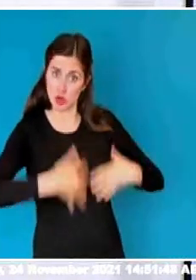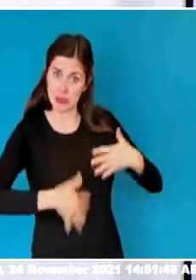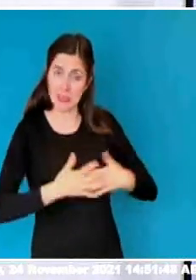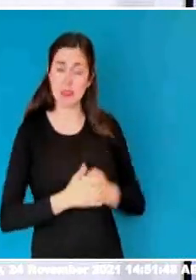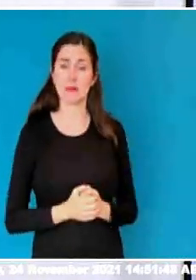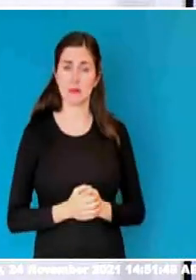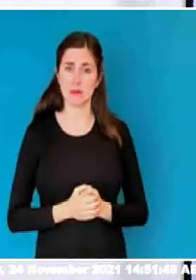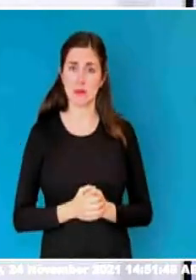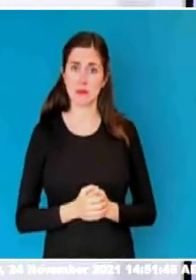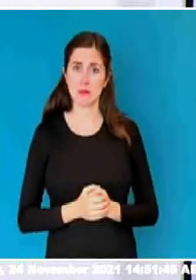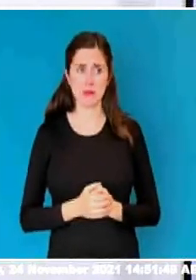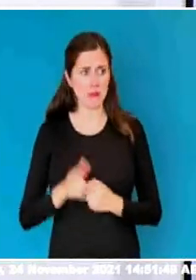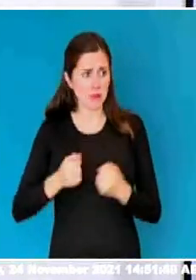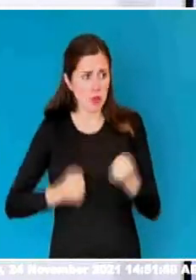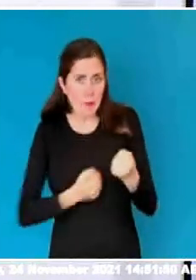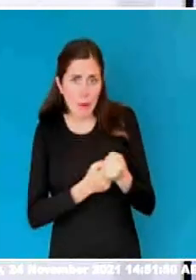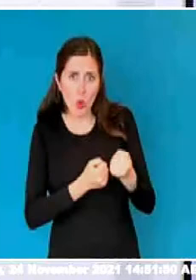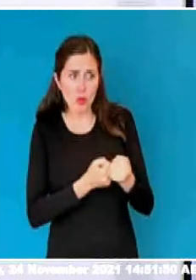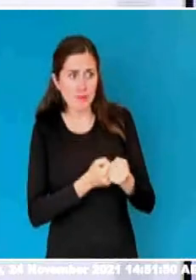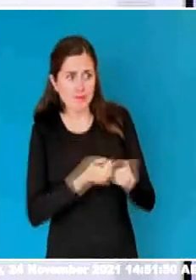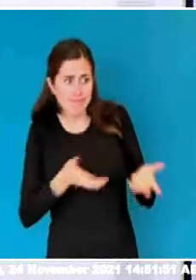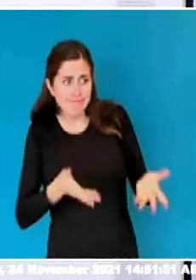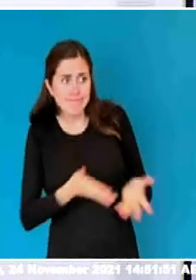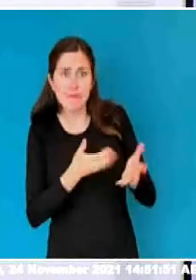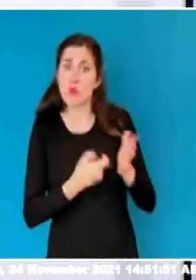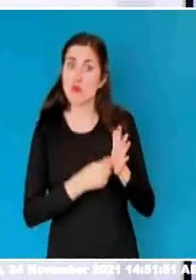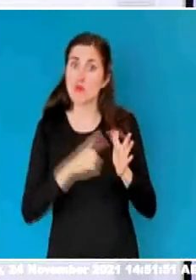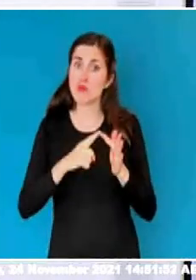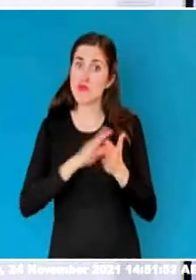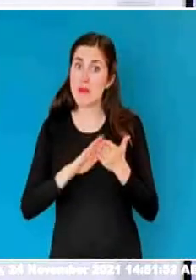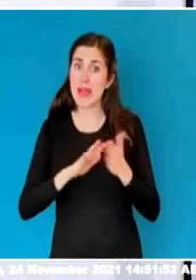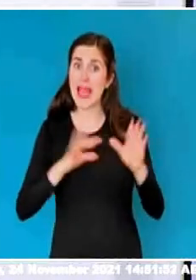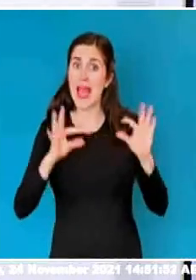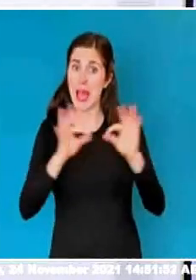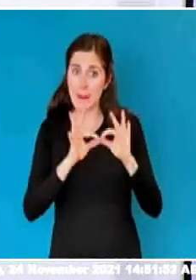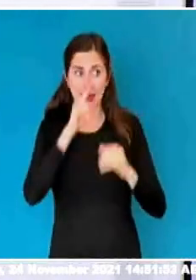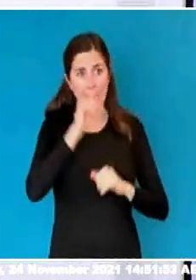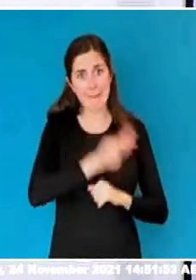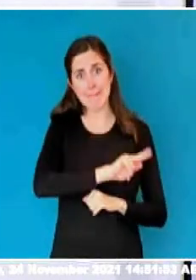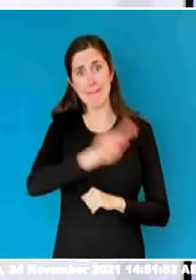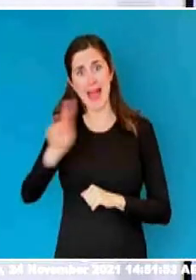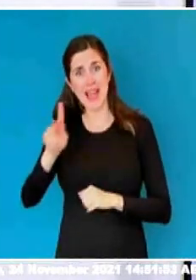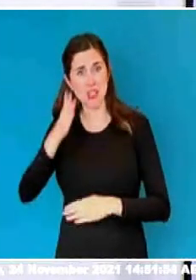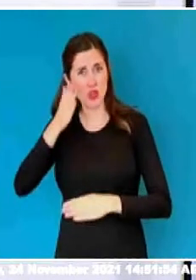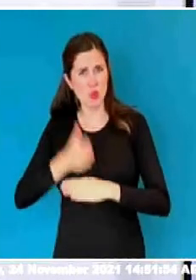in rehabilitation and return to work, is all about a huge amount of information, is it